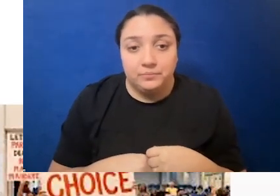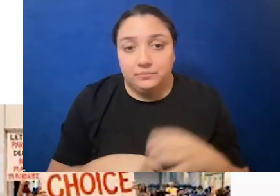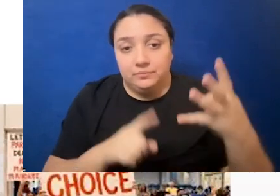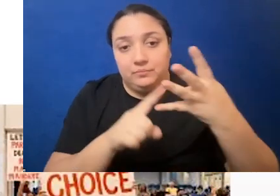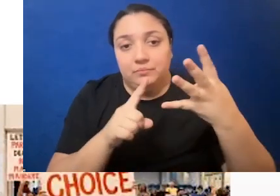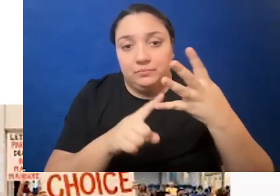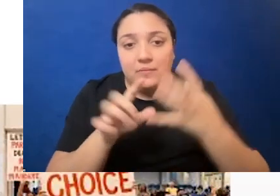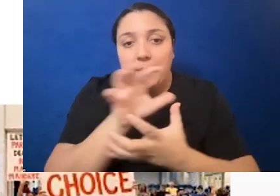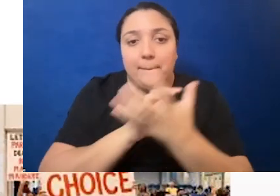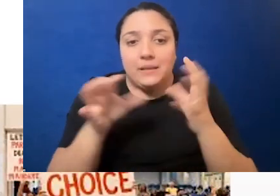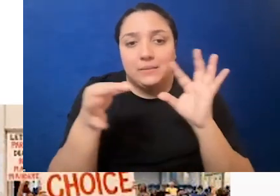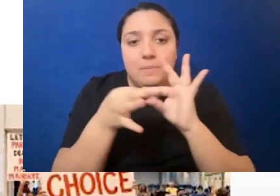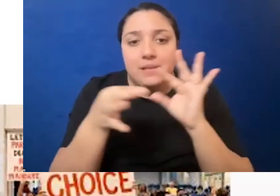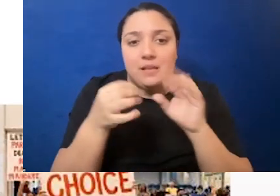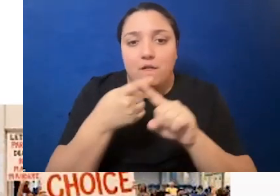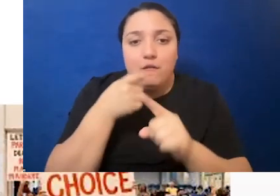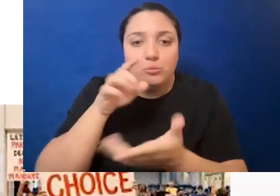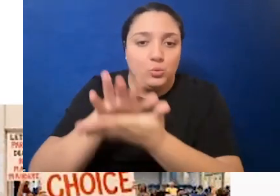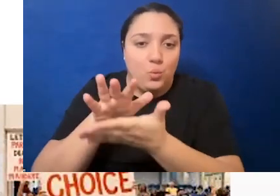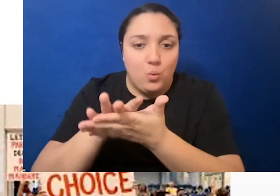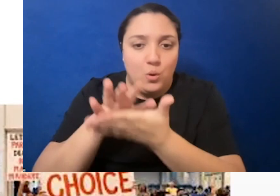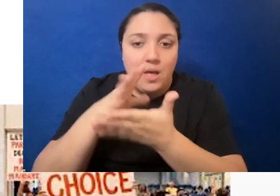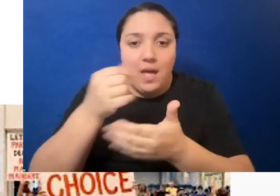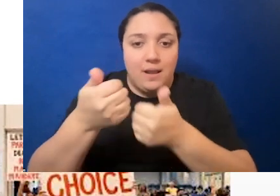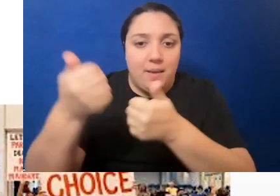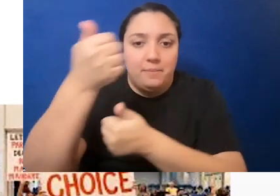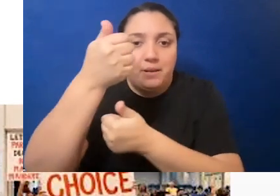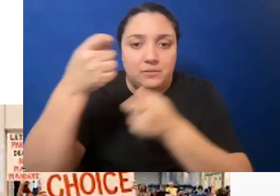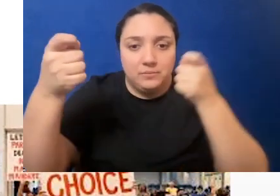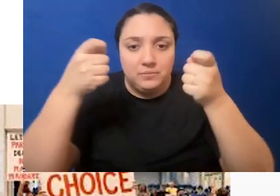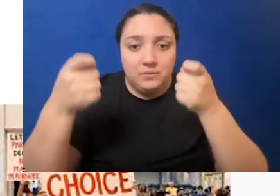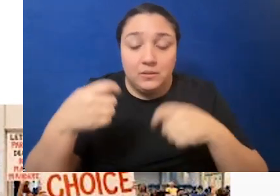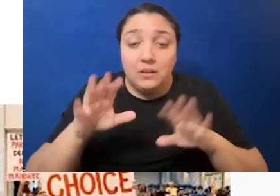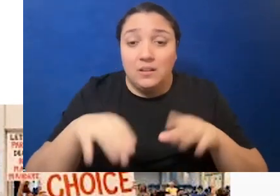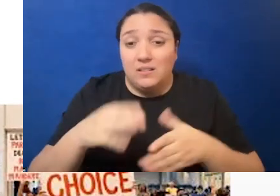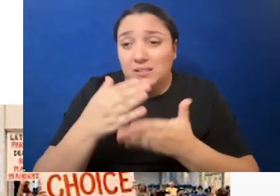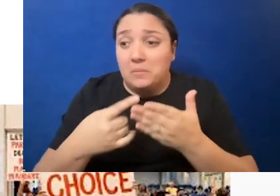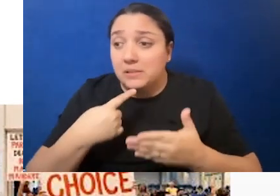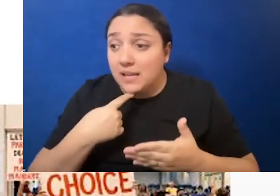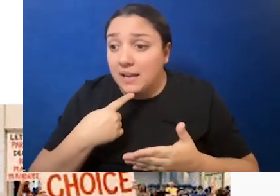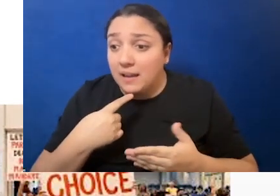WE HAVE MIXED MESSAGES FROM THE SCHOOLS AND ADMINISTRATIONS, YOU KNOW, GUIDELINES EVERYWHERE